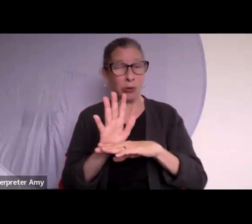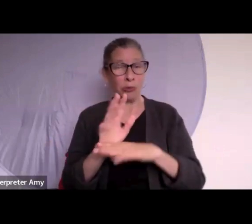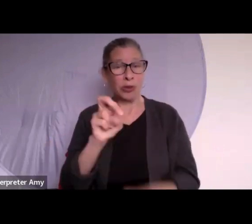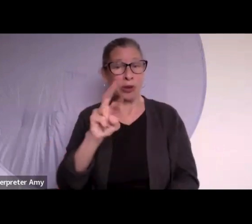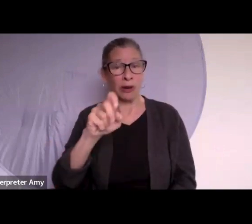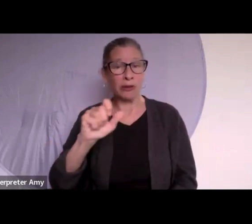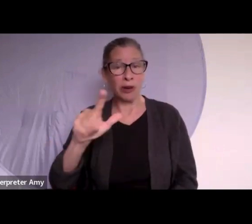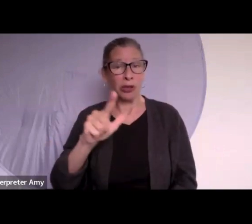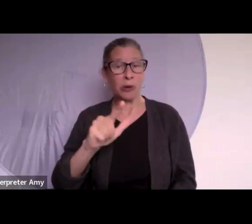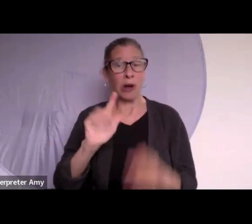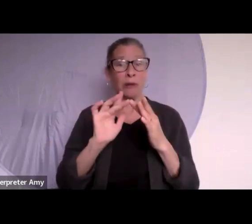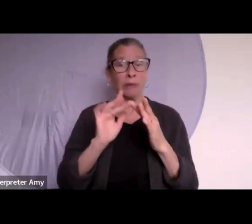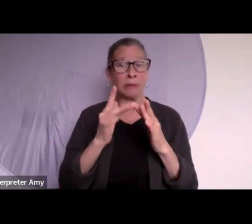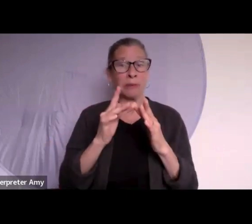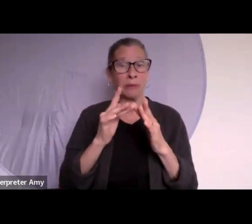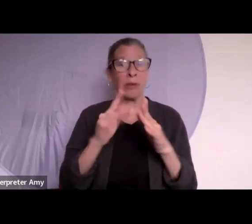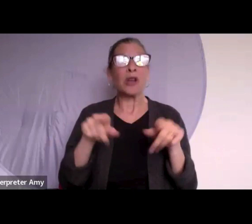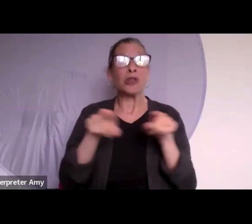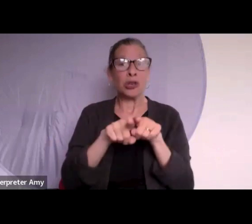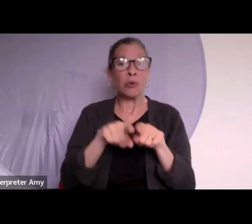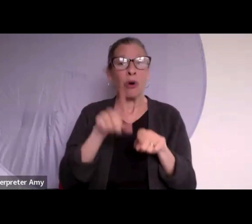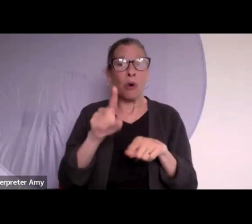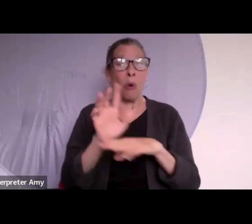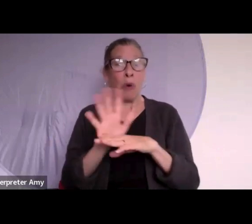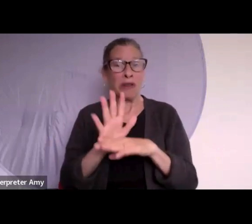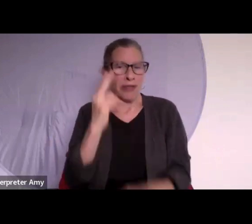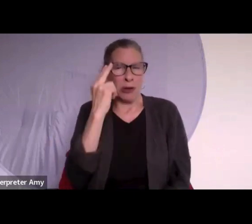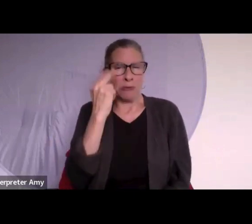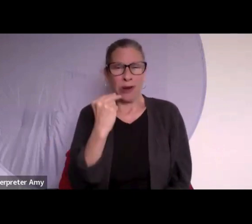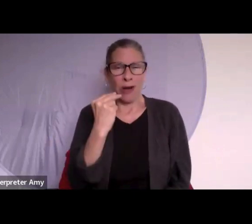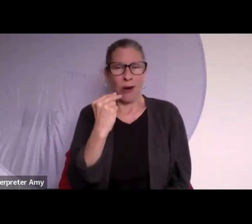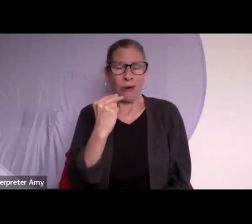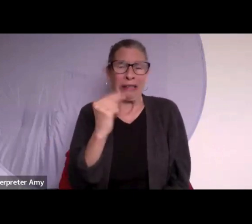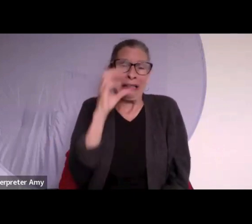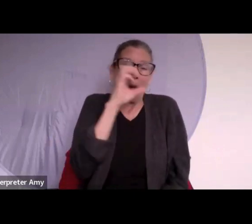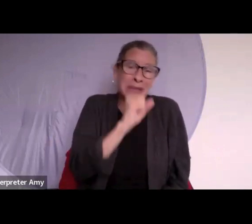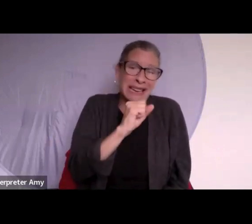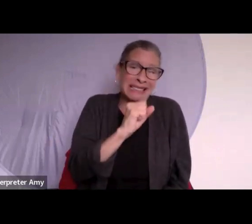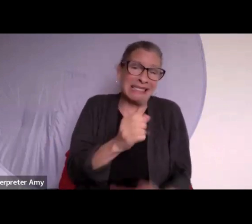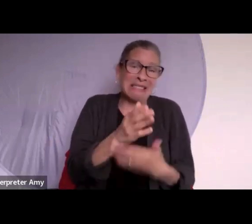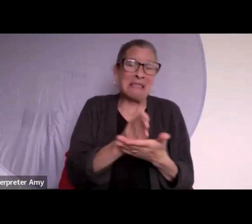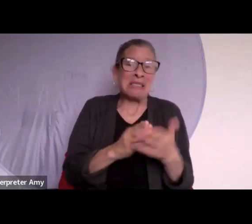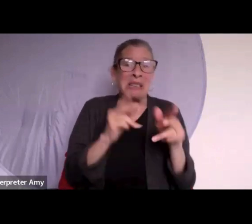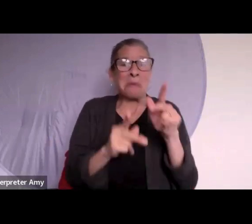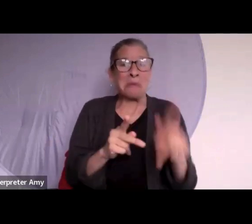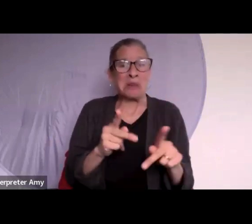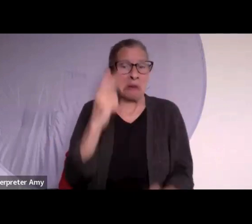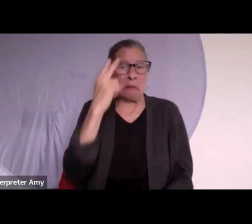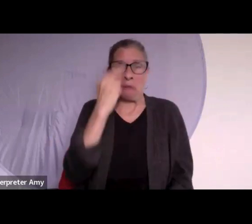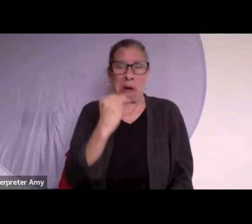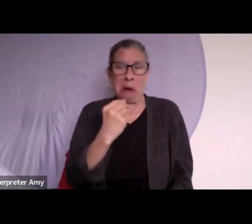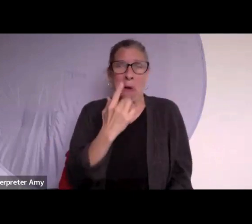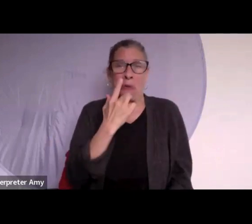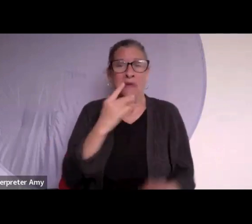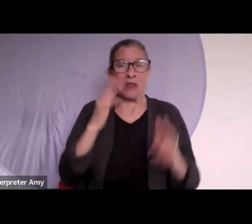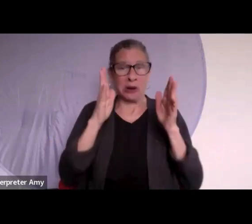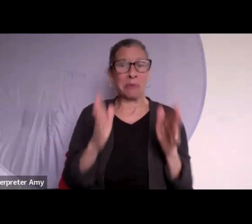no, my Guess is in the future, more more films will say no, a lot of people are starting to hold back on that on the virtual